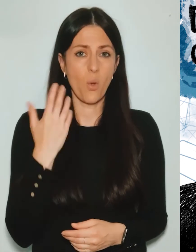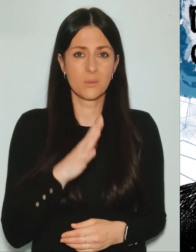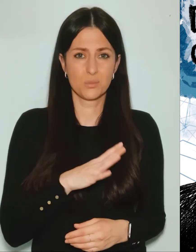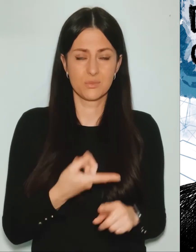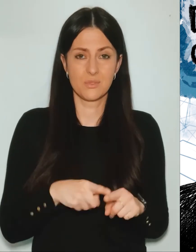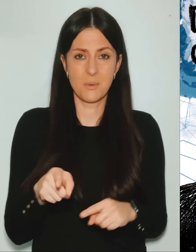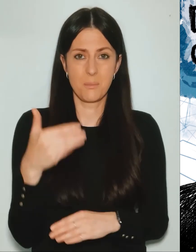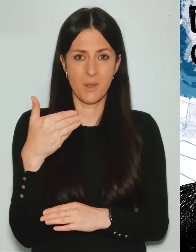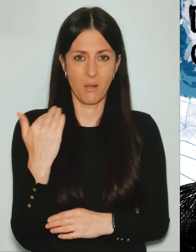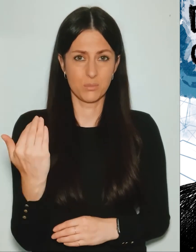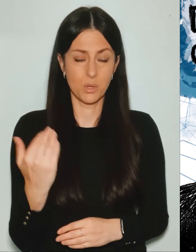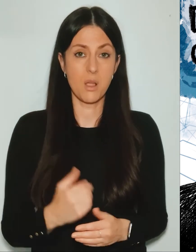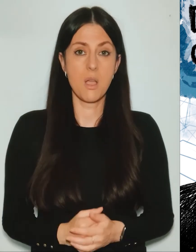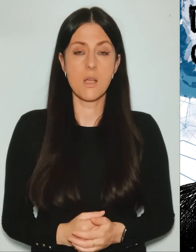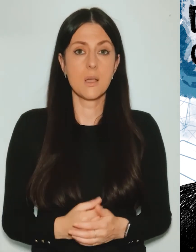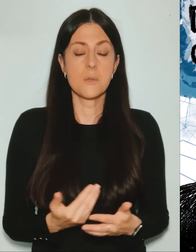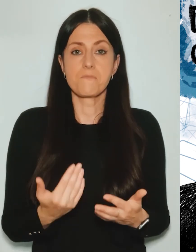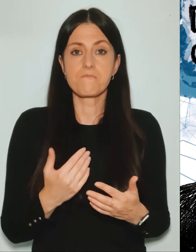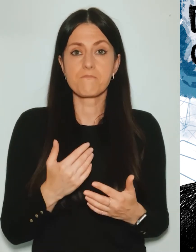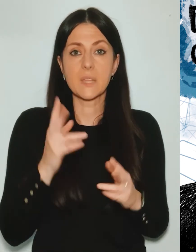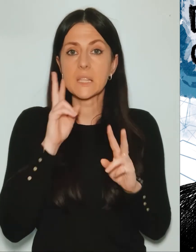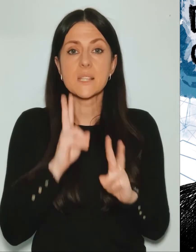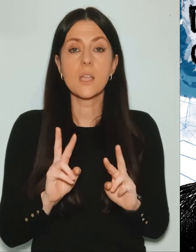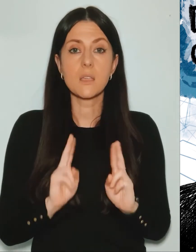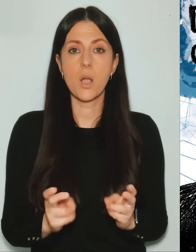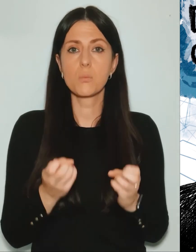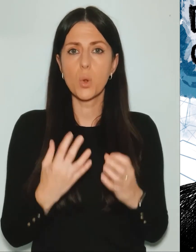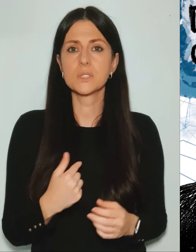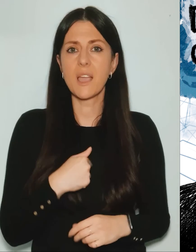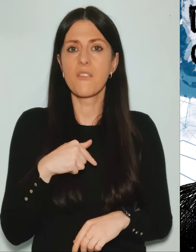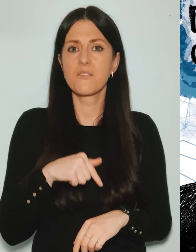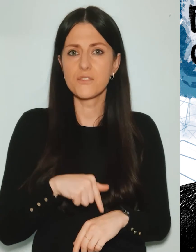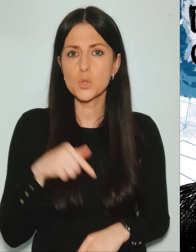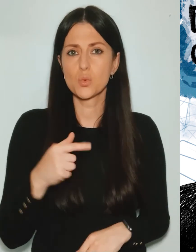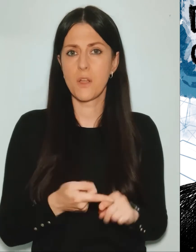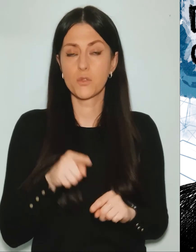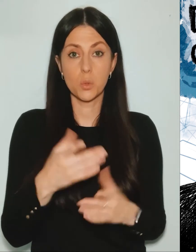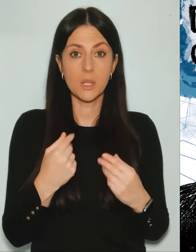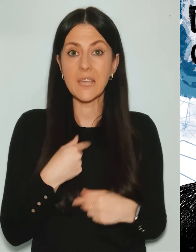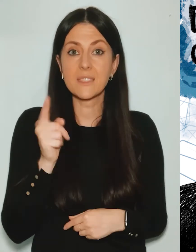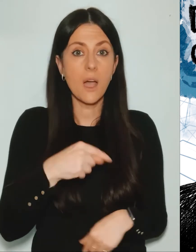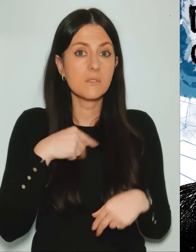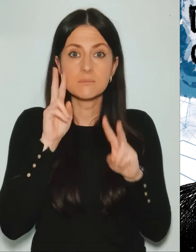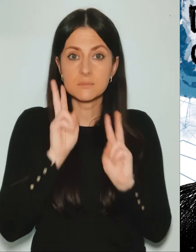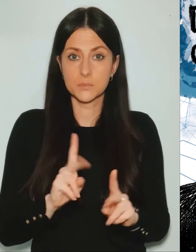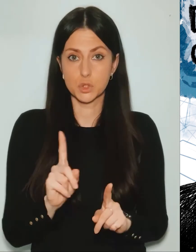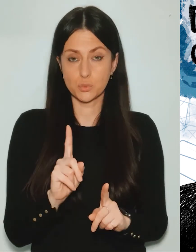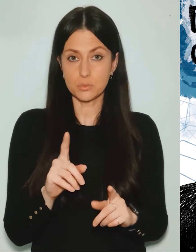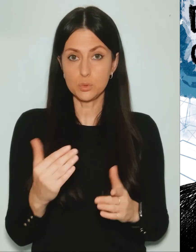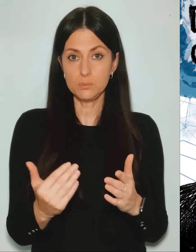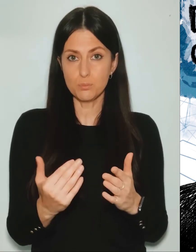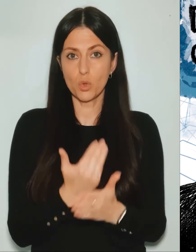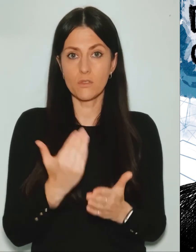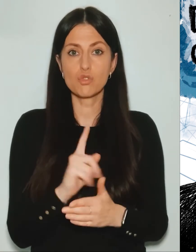And when… I don't know how… I just somehow felt that day… I didn't even know from the news that Mariupol was recaptured,